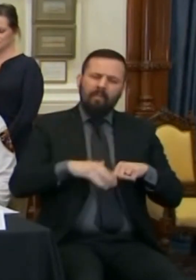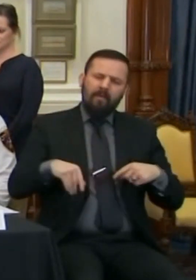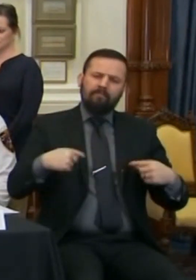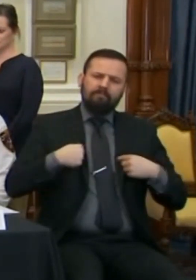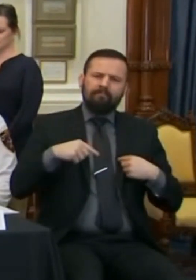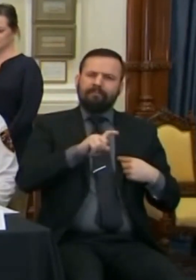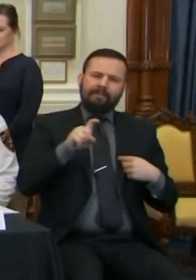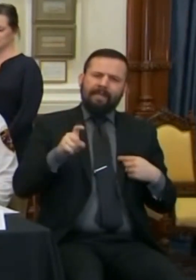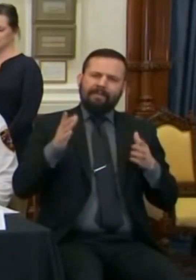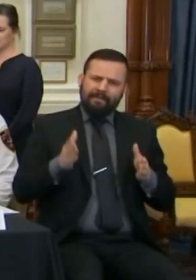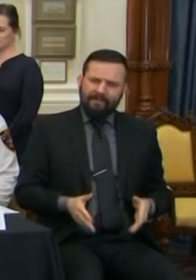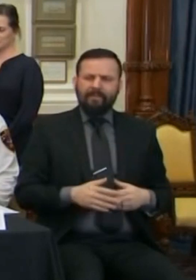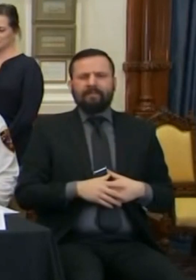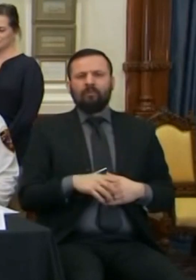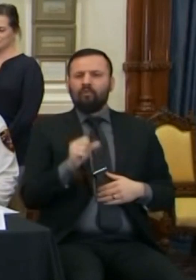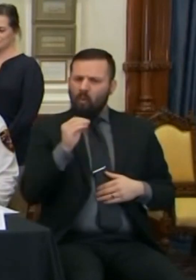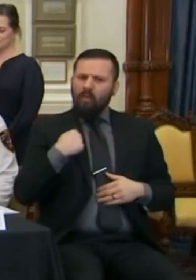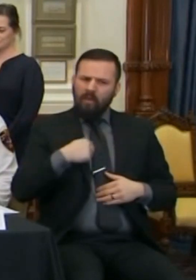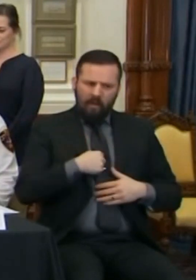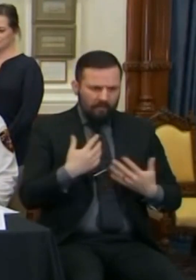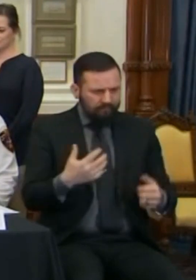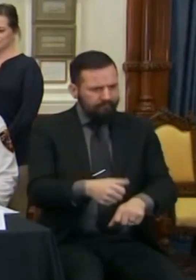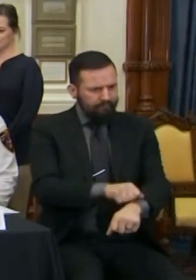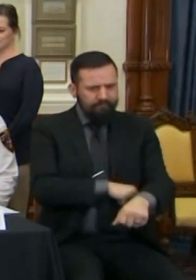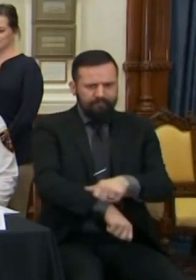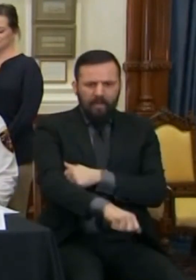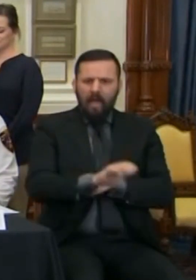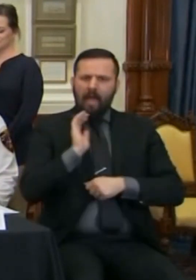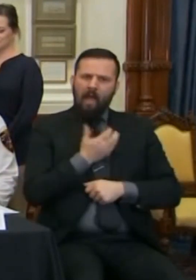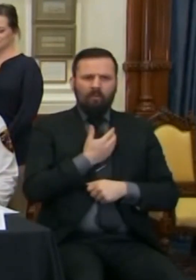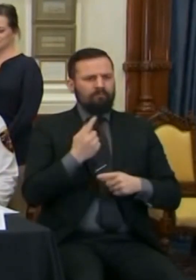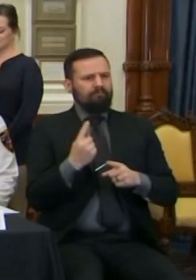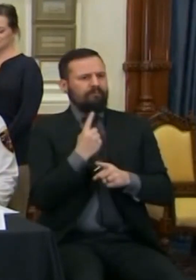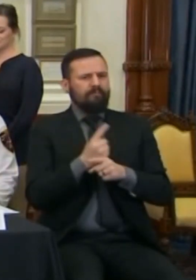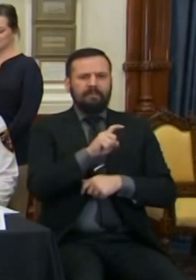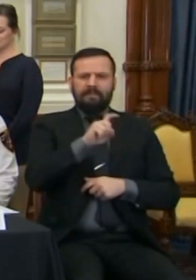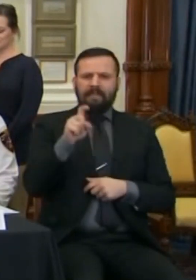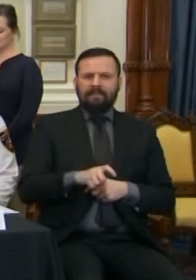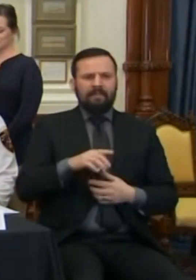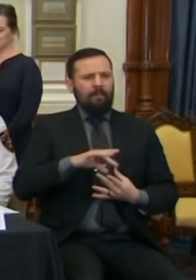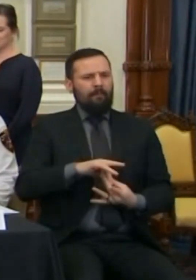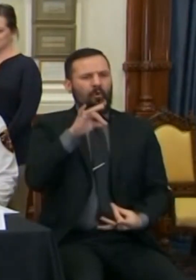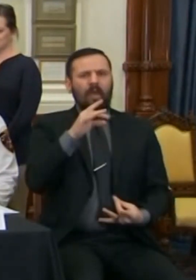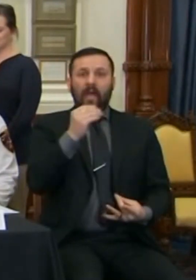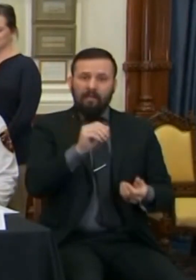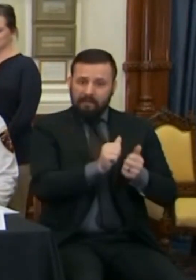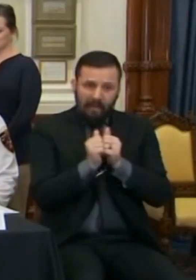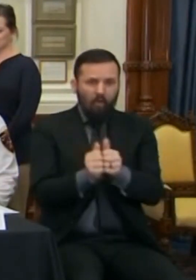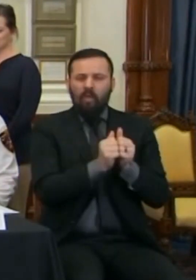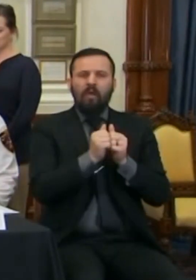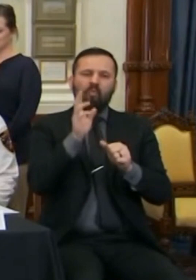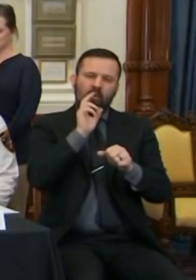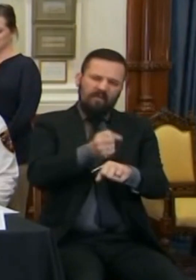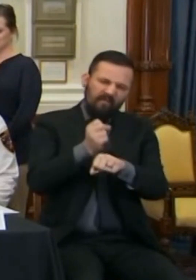so let's muster our traditional Texas spirit and together defeat Cove at 19